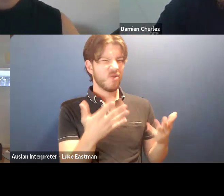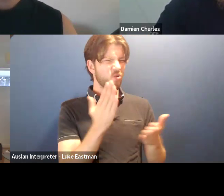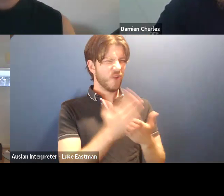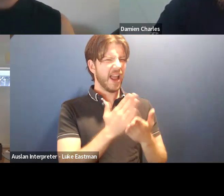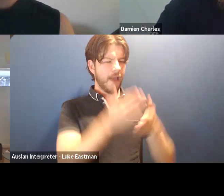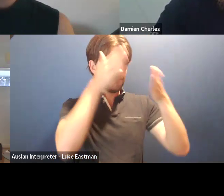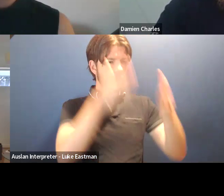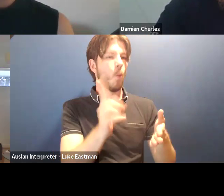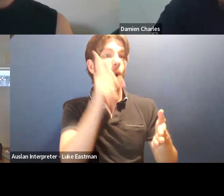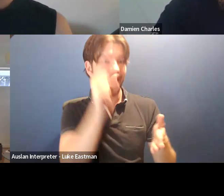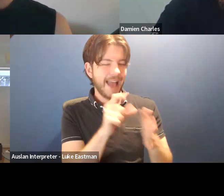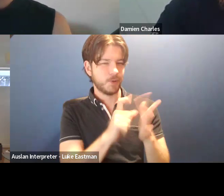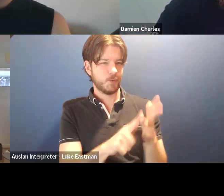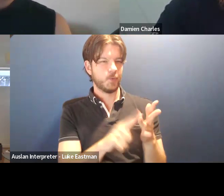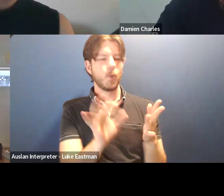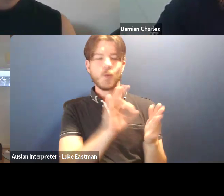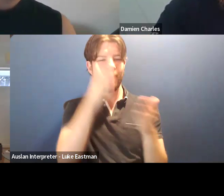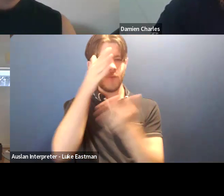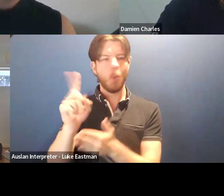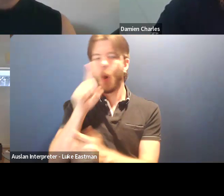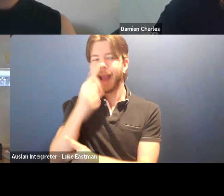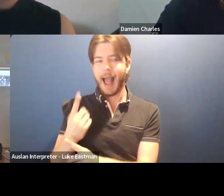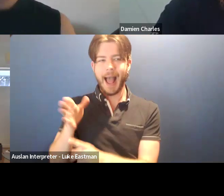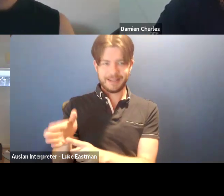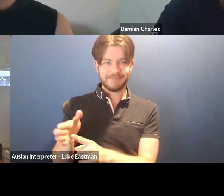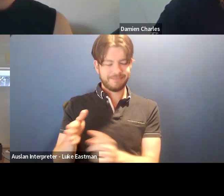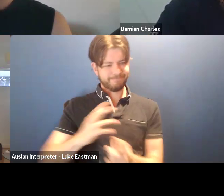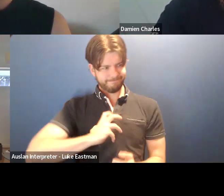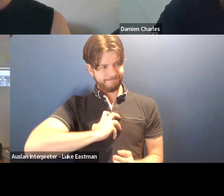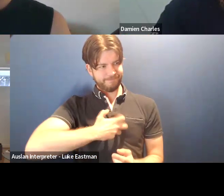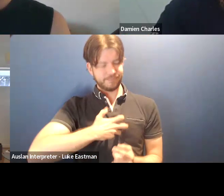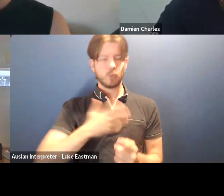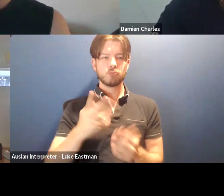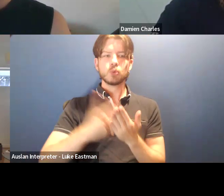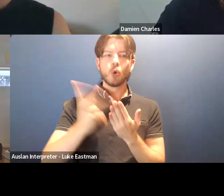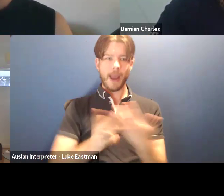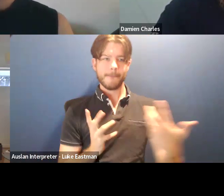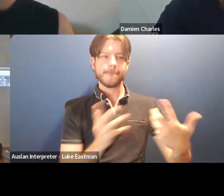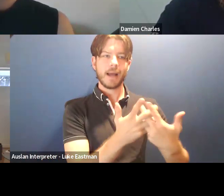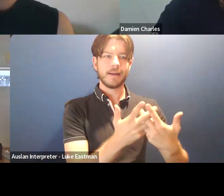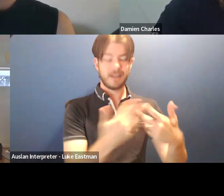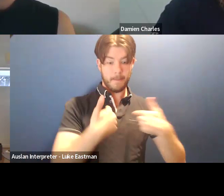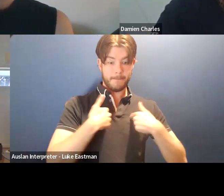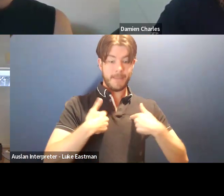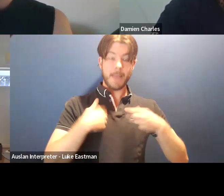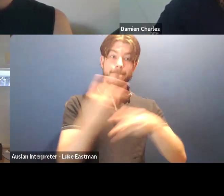tailored activities to our interests, for example, I wasn't the best at math